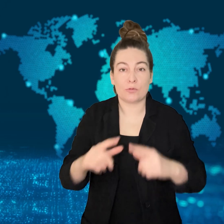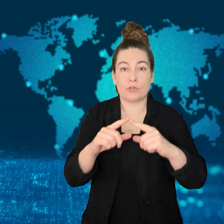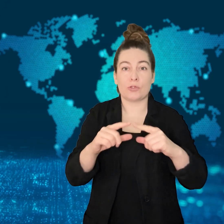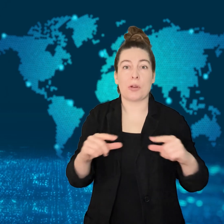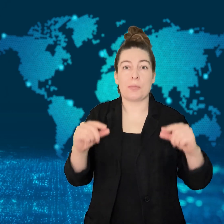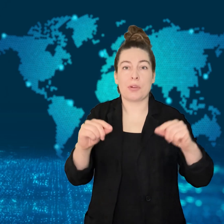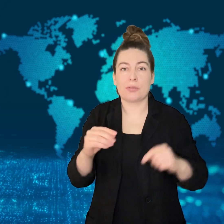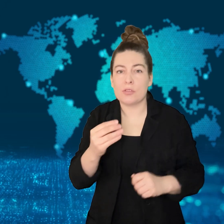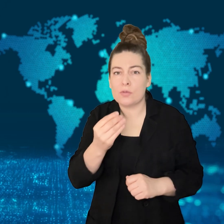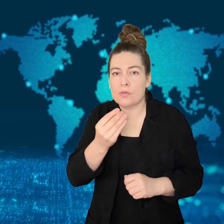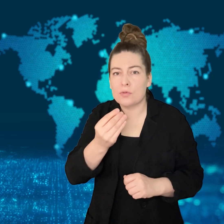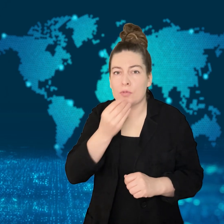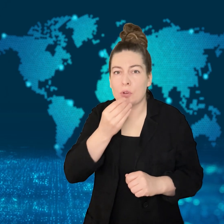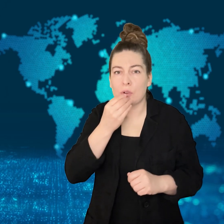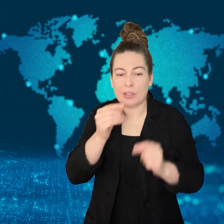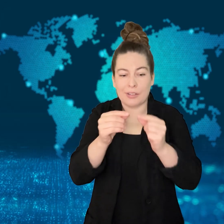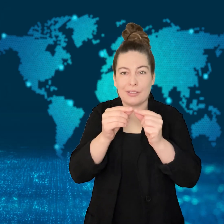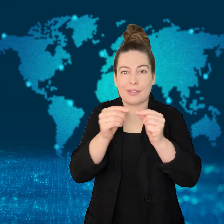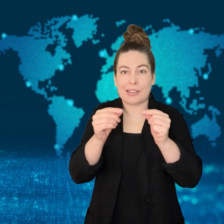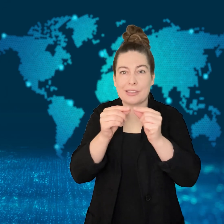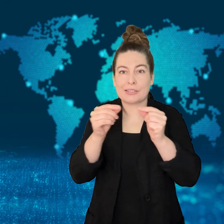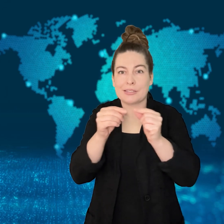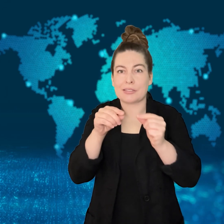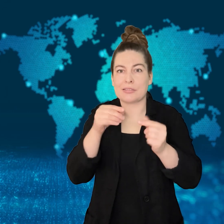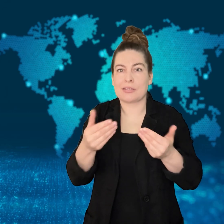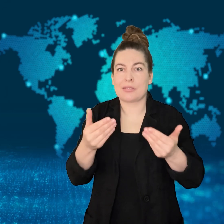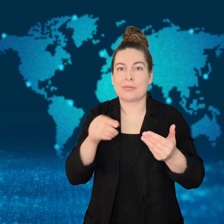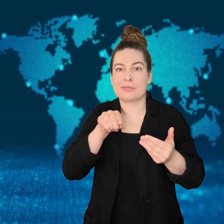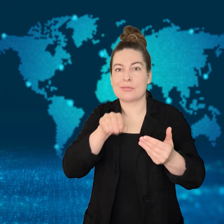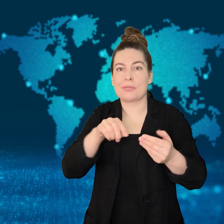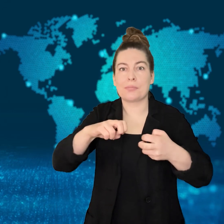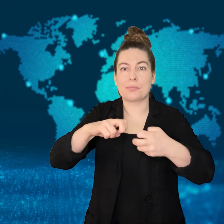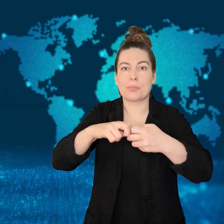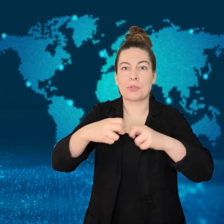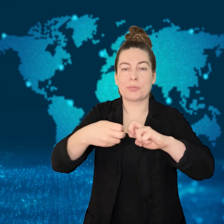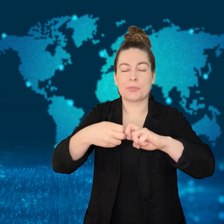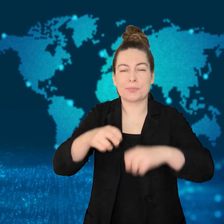Rice crisis